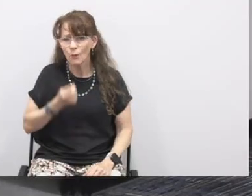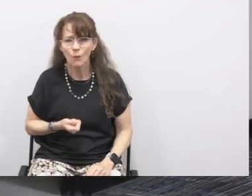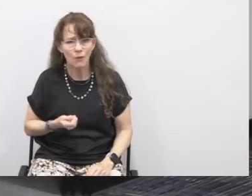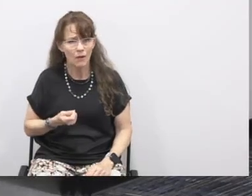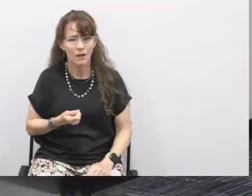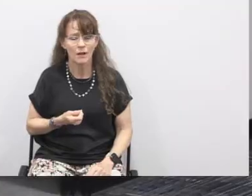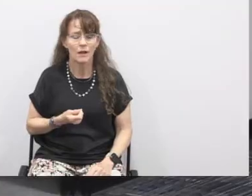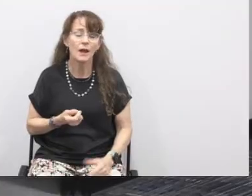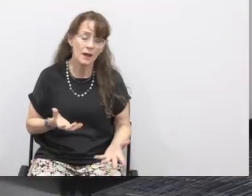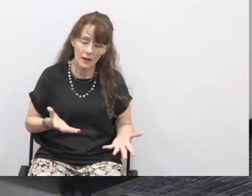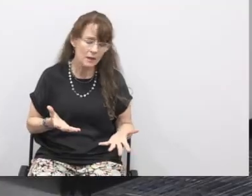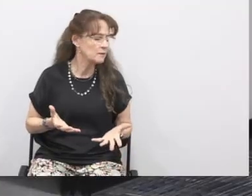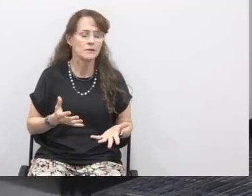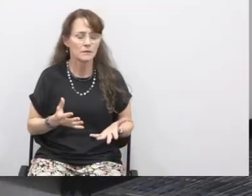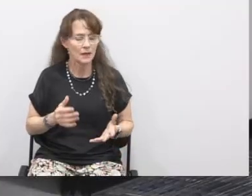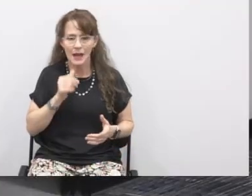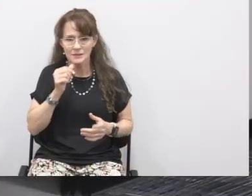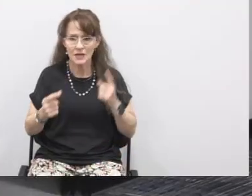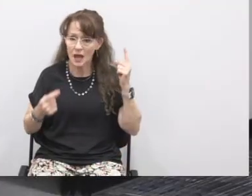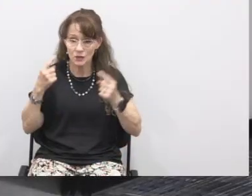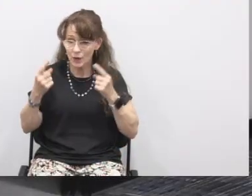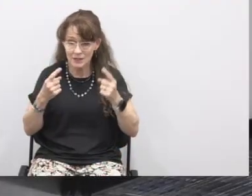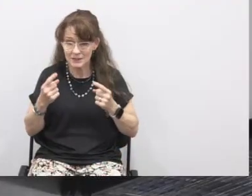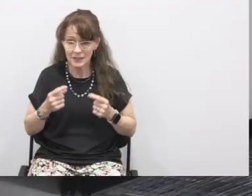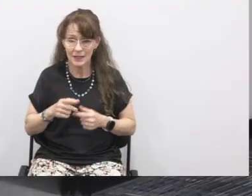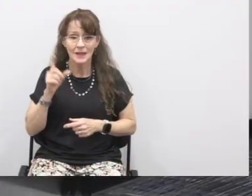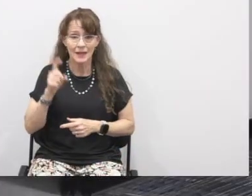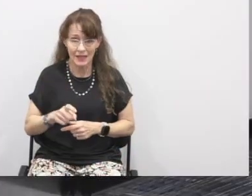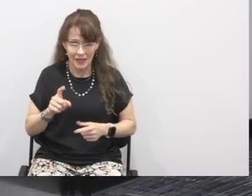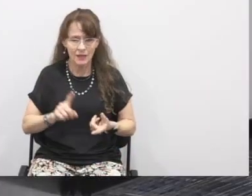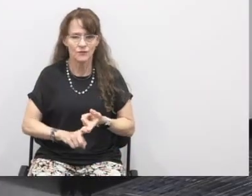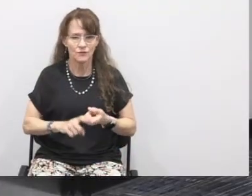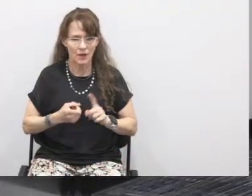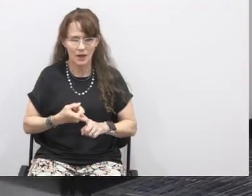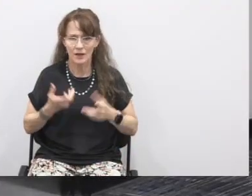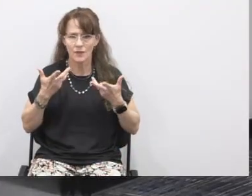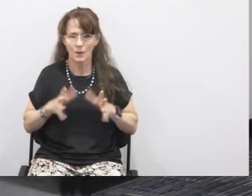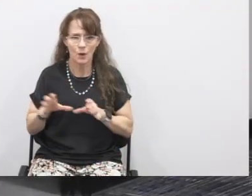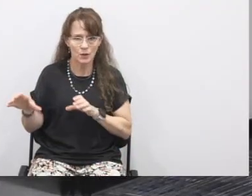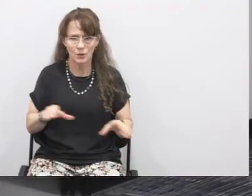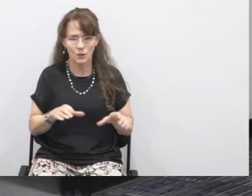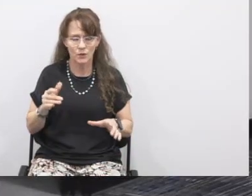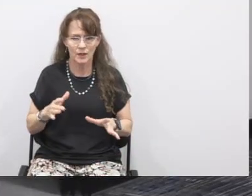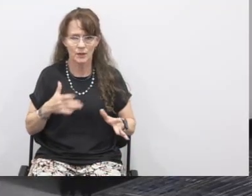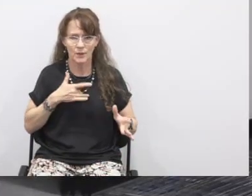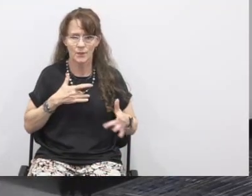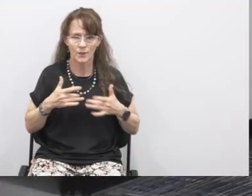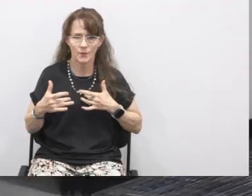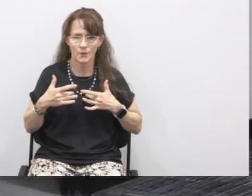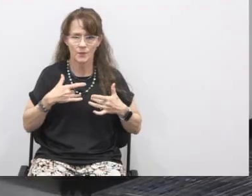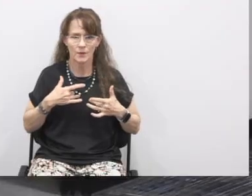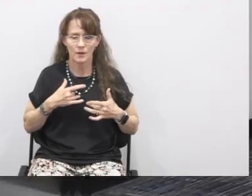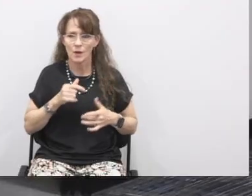And it's not crazy of them because they need friends, and so they don't wanna do things that they're concerned will not,